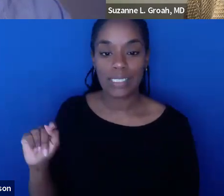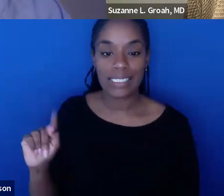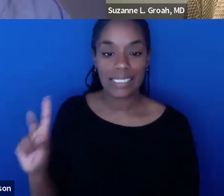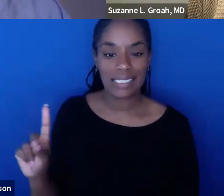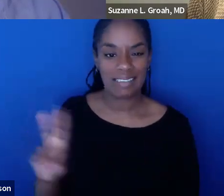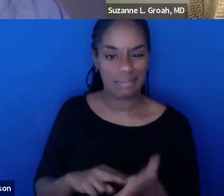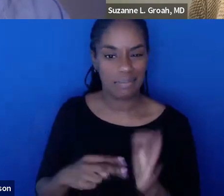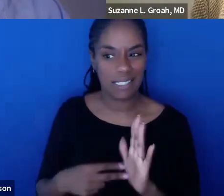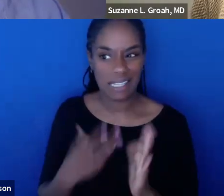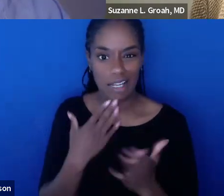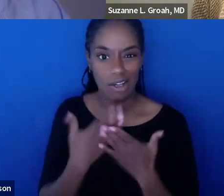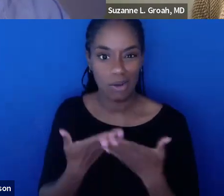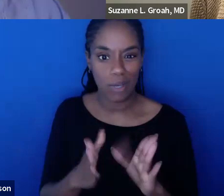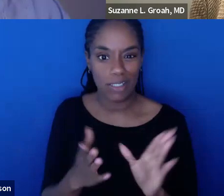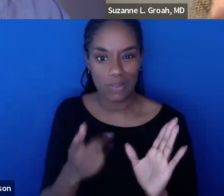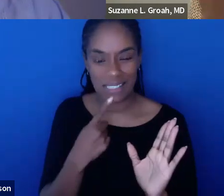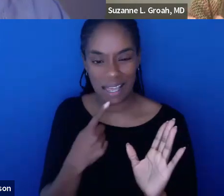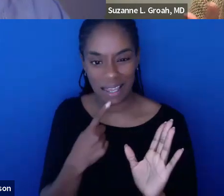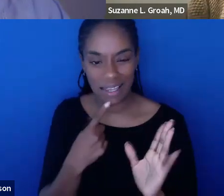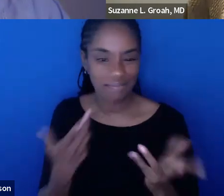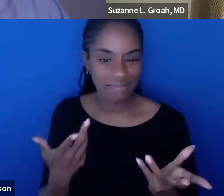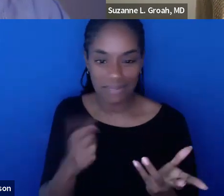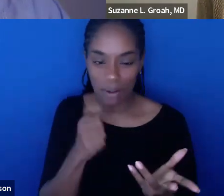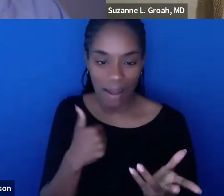to say it, like NLUTD or something, it just doesn't roll off the tongue.